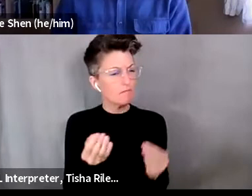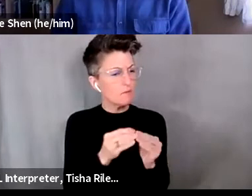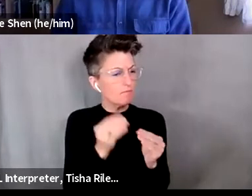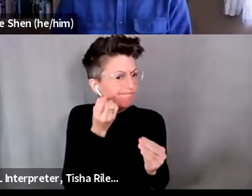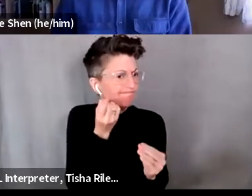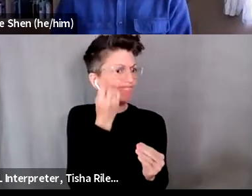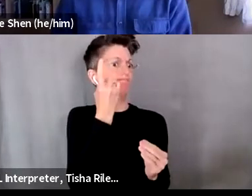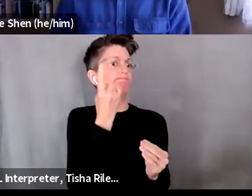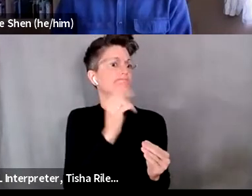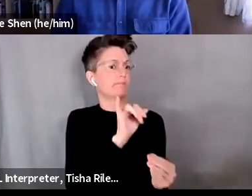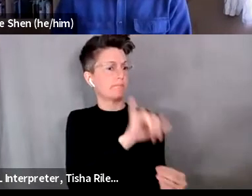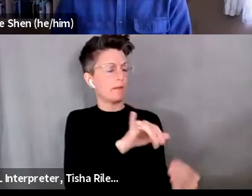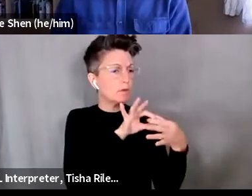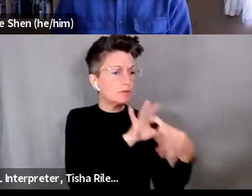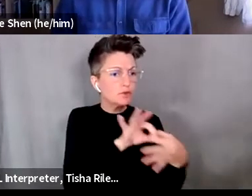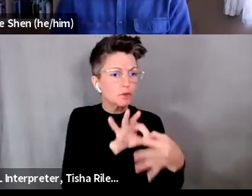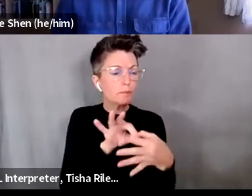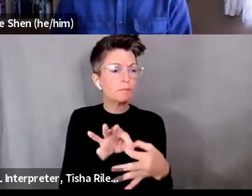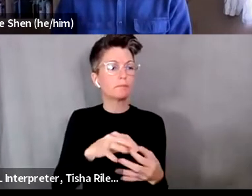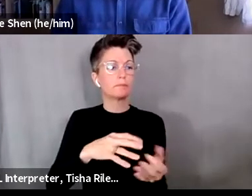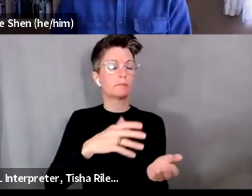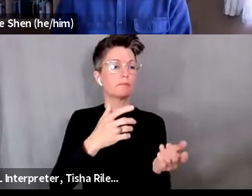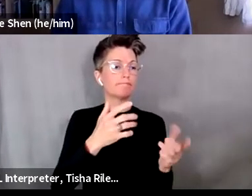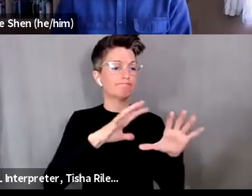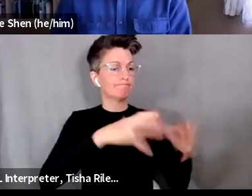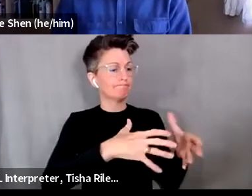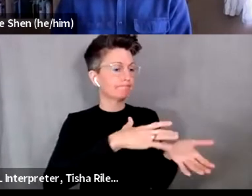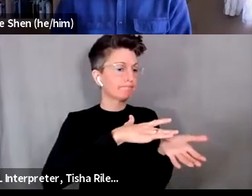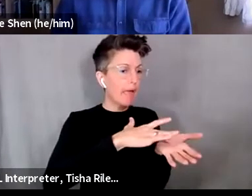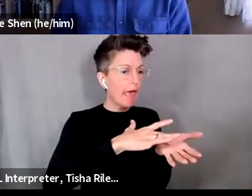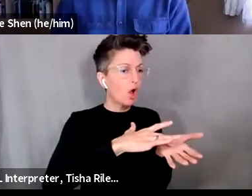that kind of relationship with medical practitioners and,